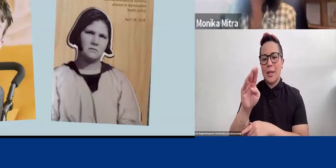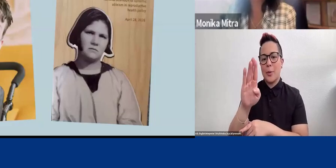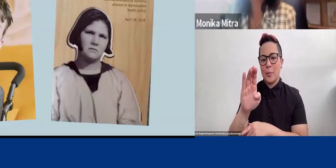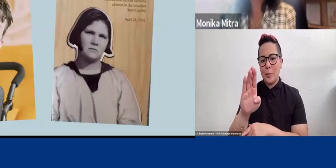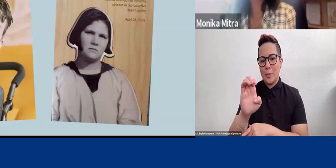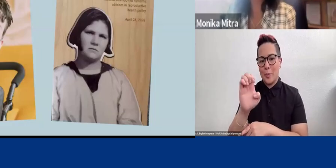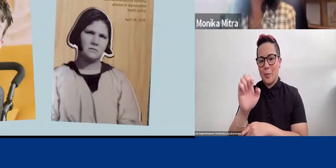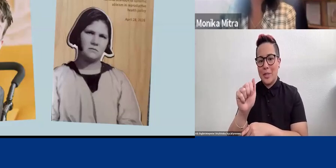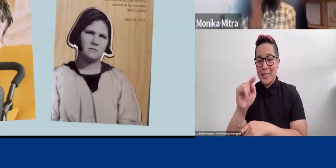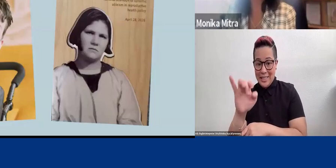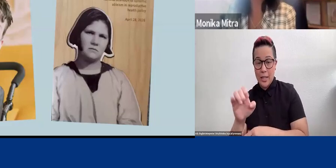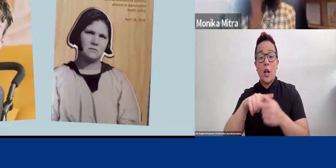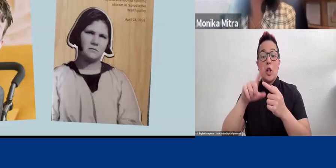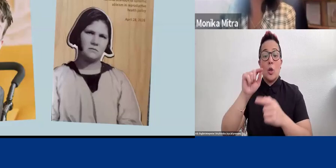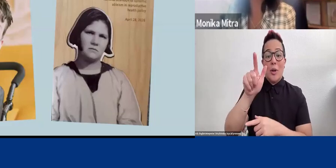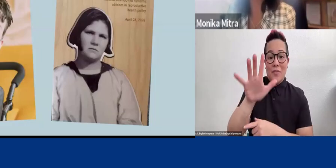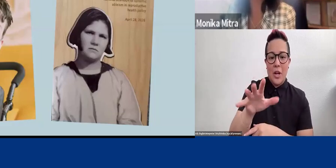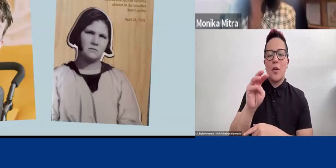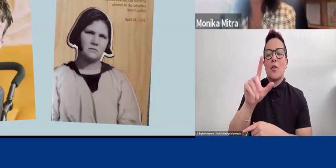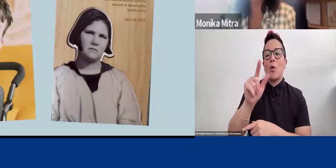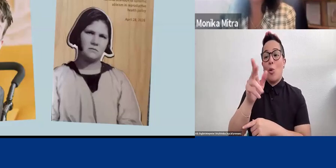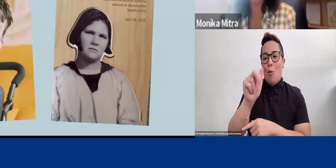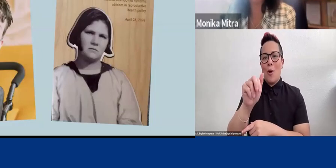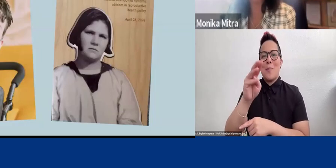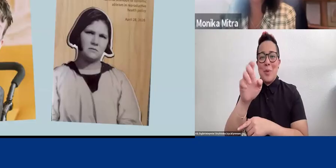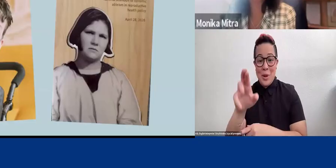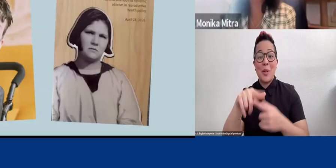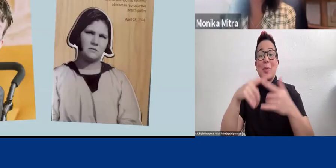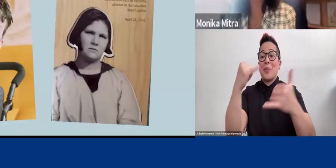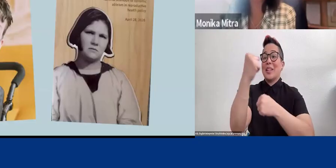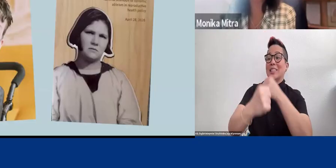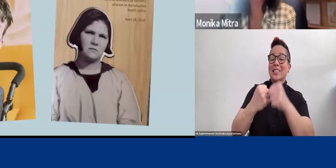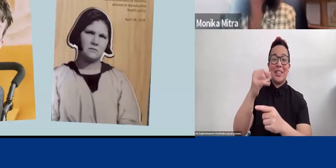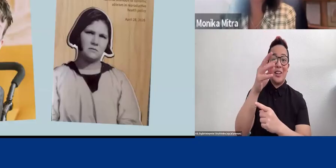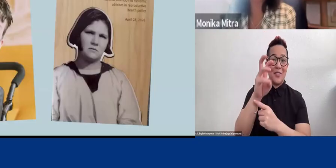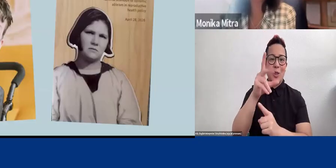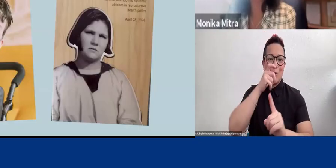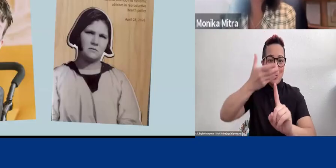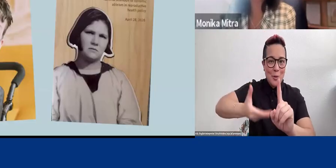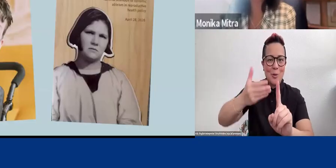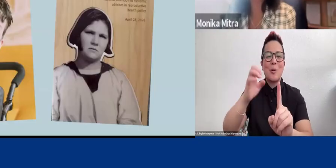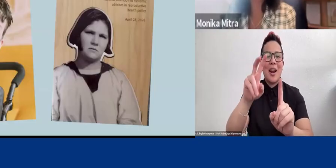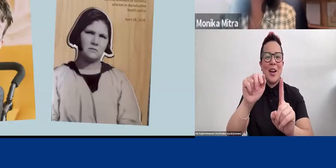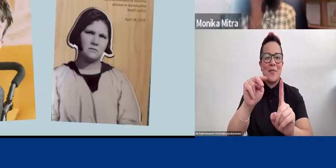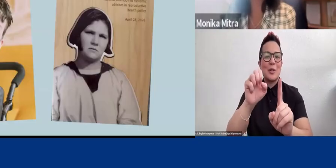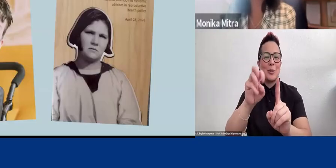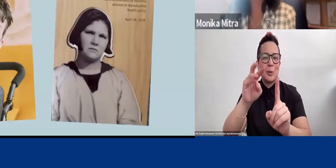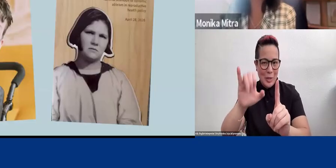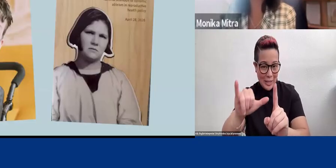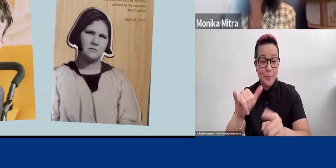And today, I'm delighted to introduce this year's fellow, Evan Sweeney. Today's program will begin with a brief